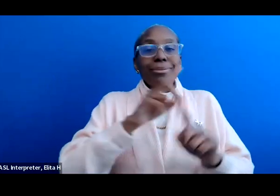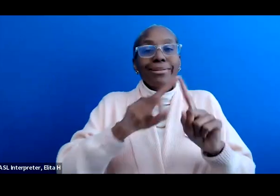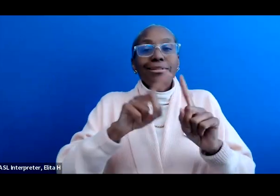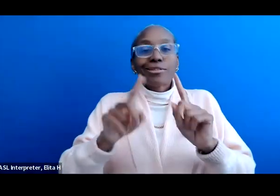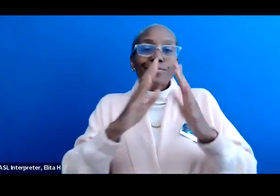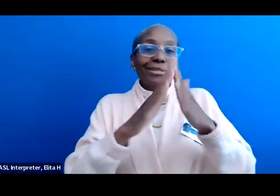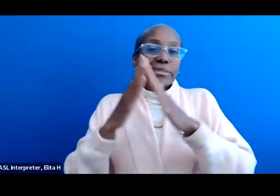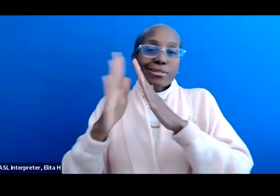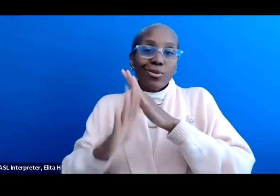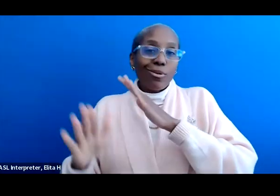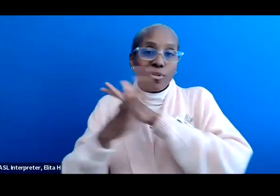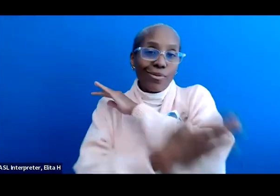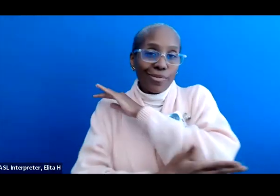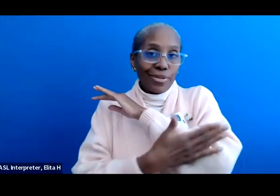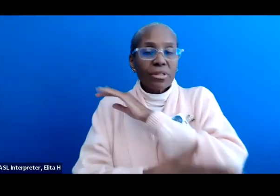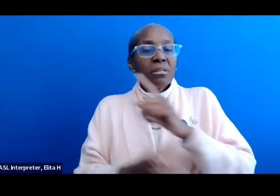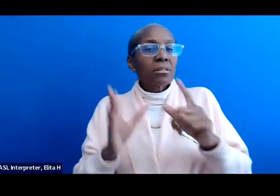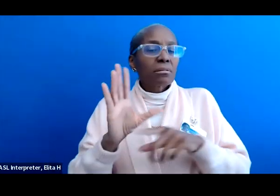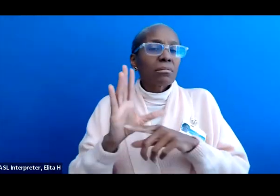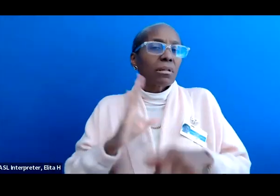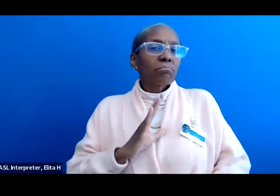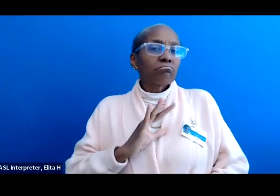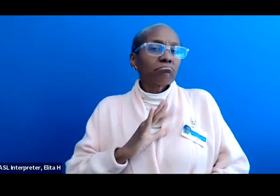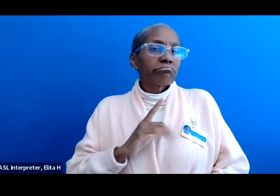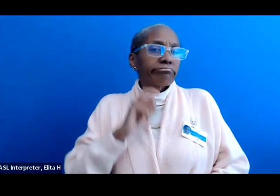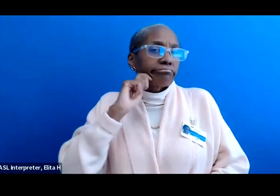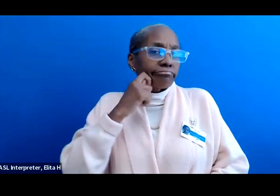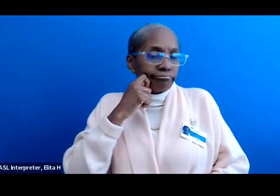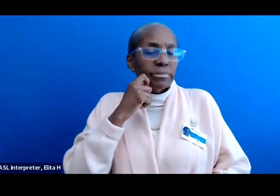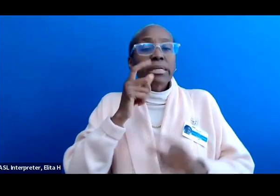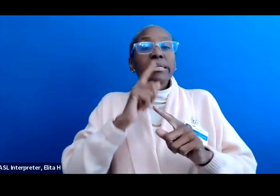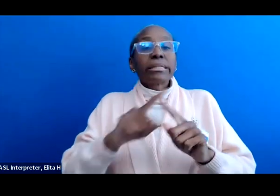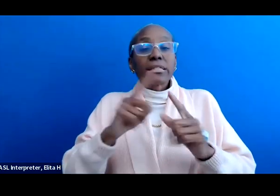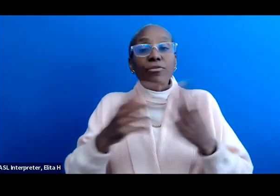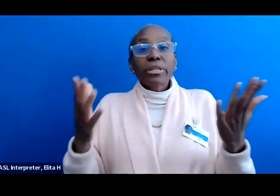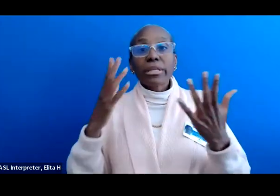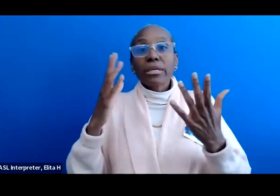fantastic because they have all these different things that apply to people